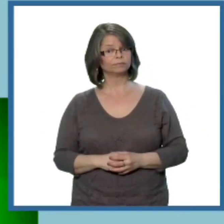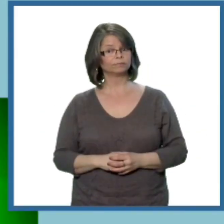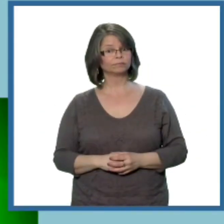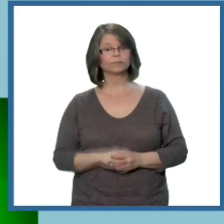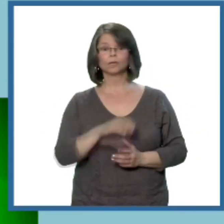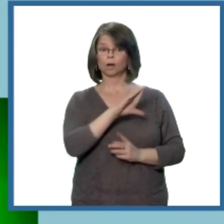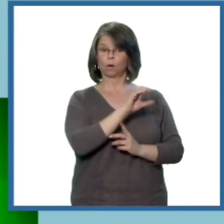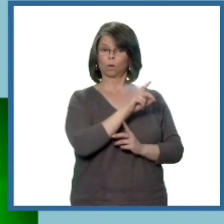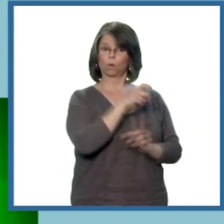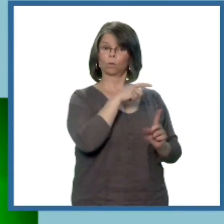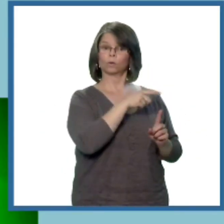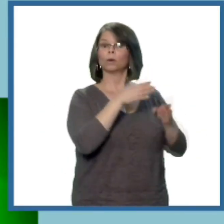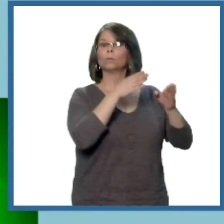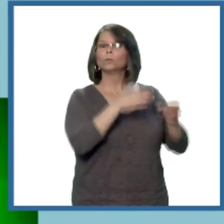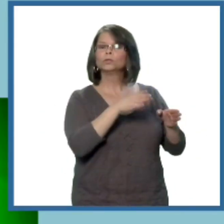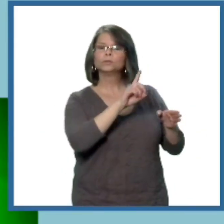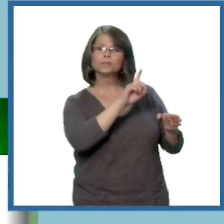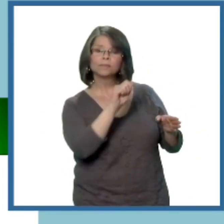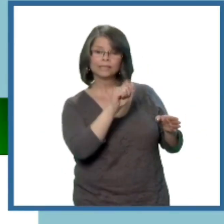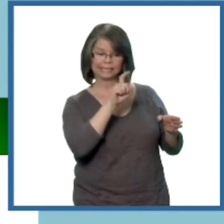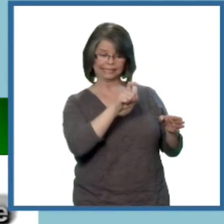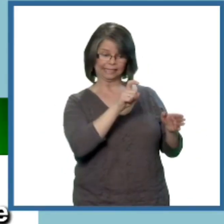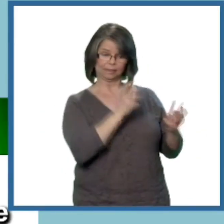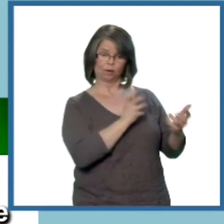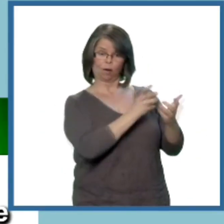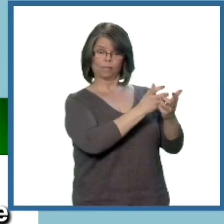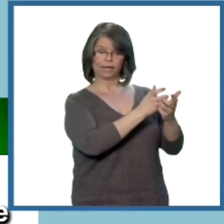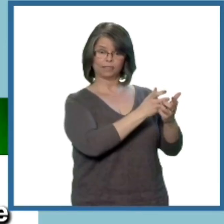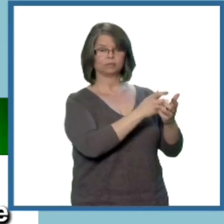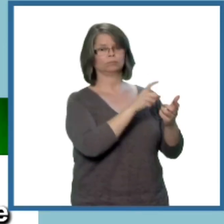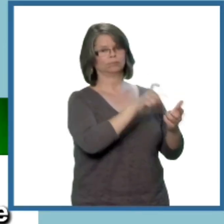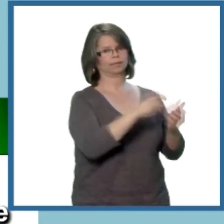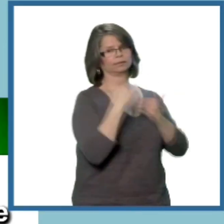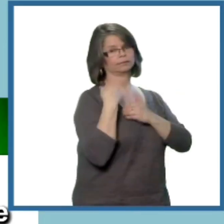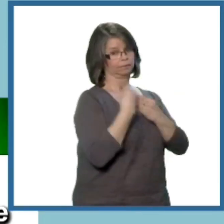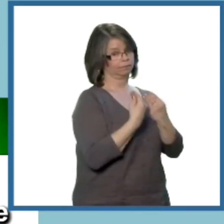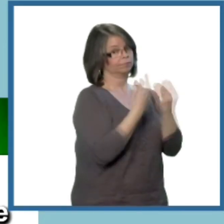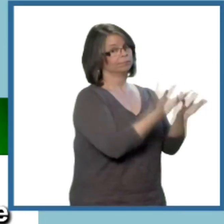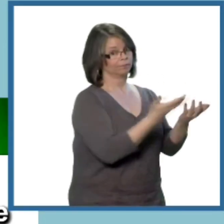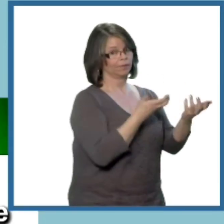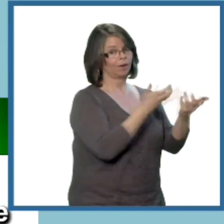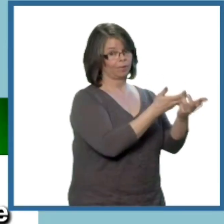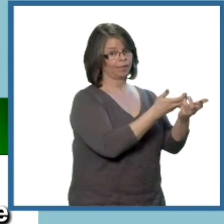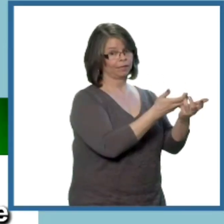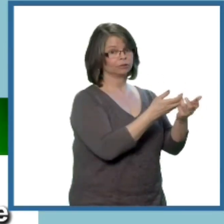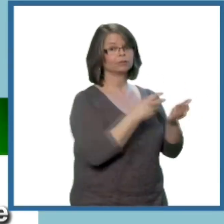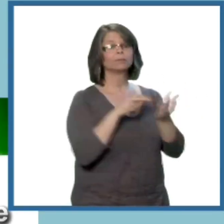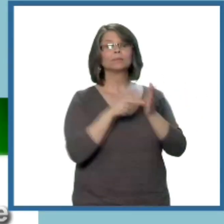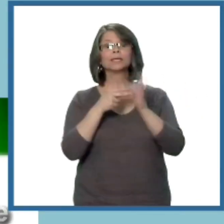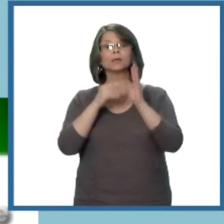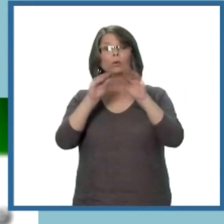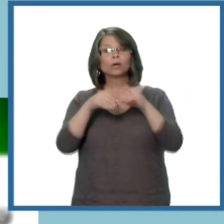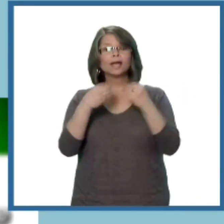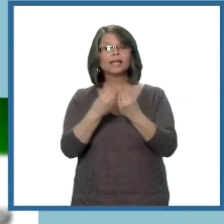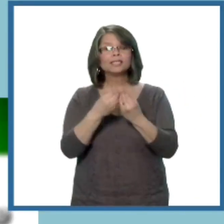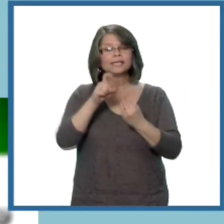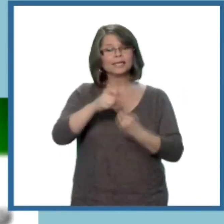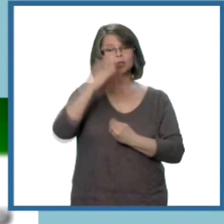to an accommodation request. The Code applies to all Ontario organizations regardless of type and size.